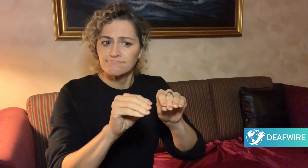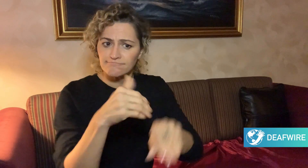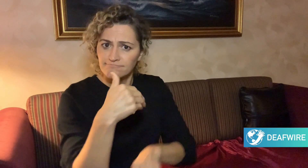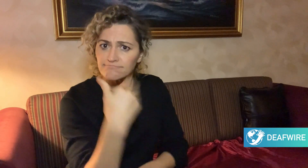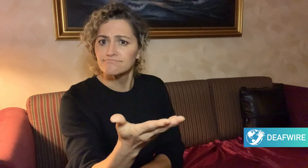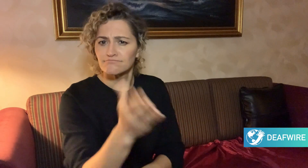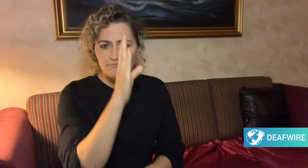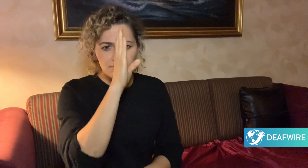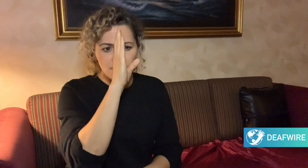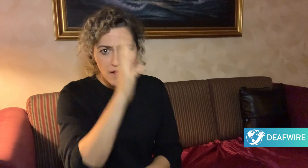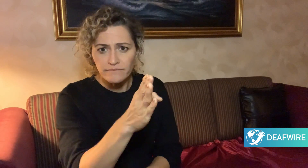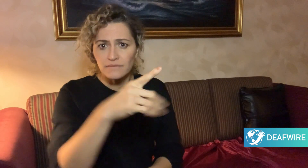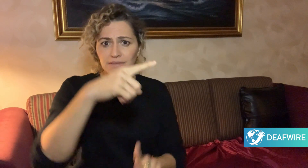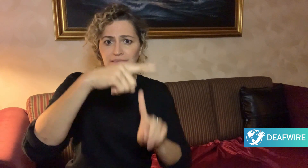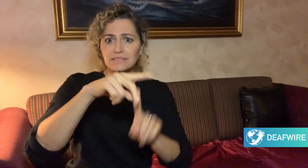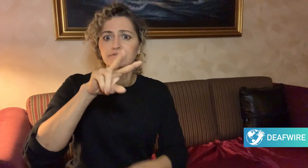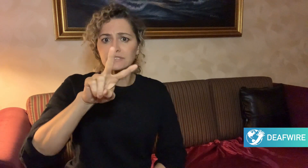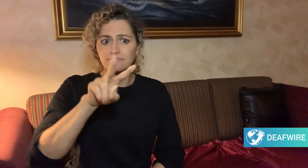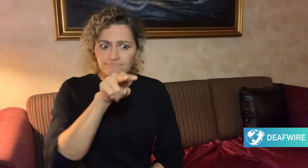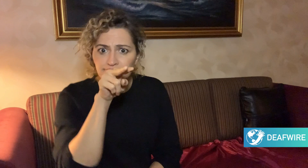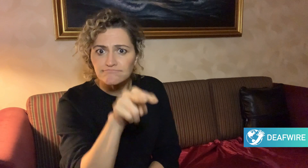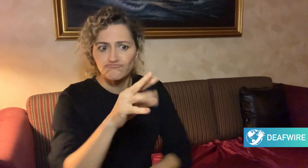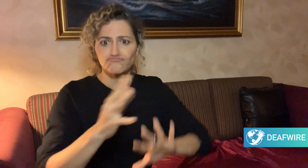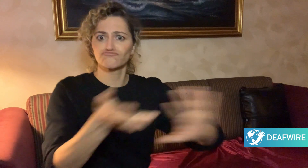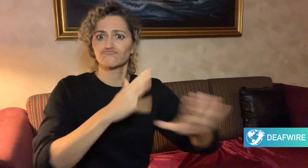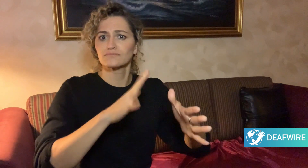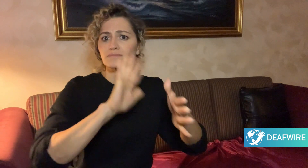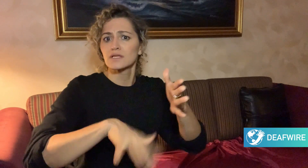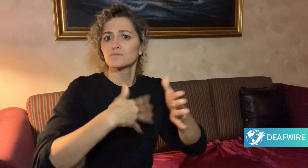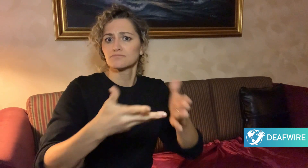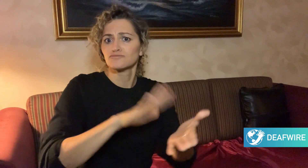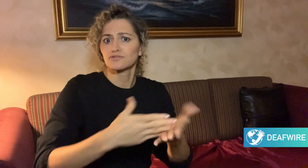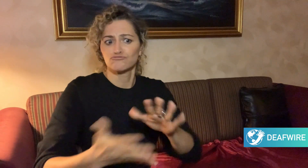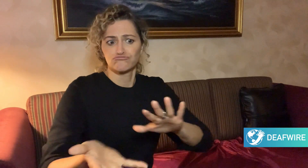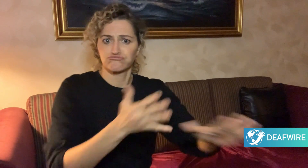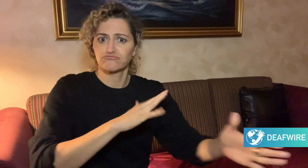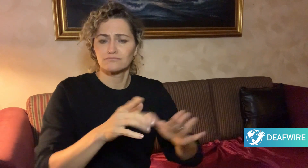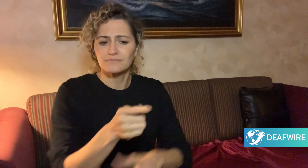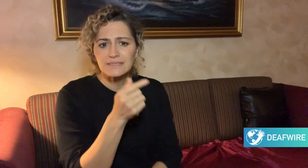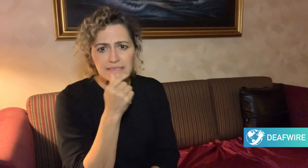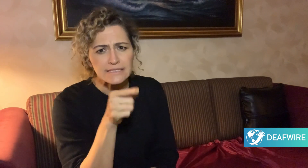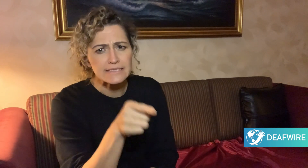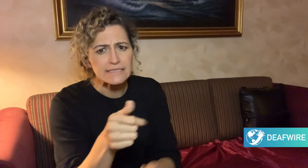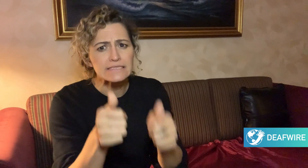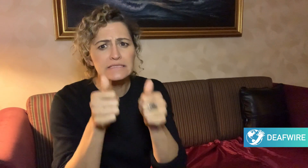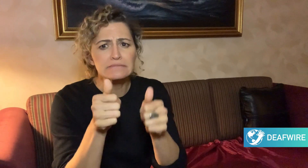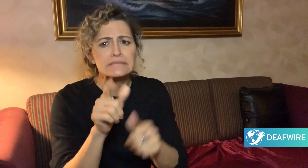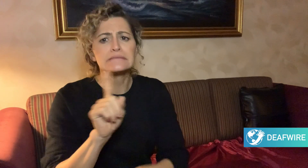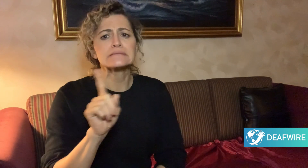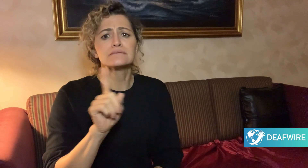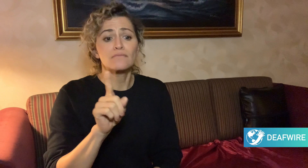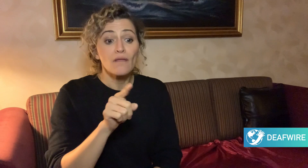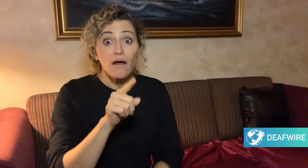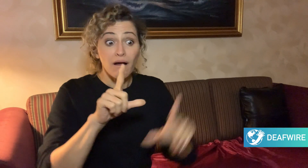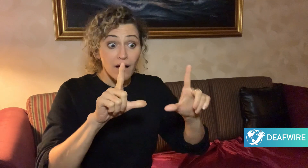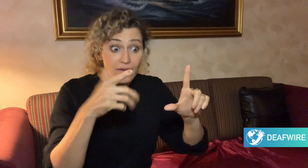it several days later. One official explained that “before,